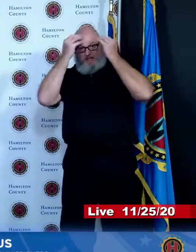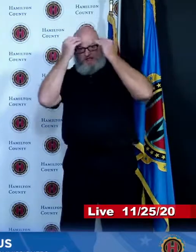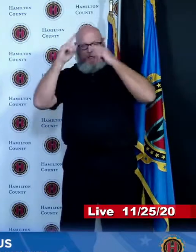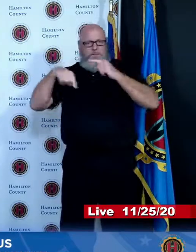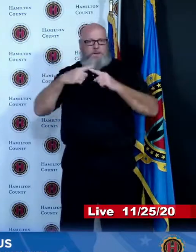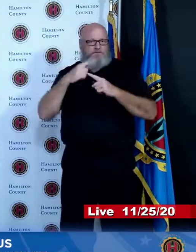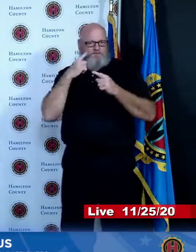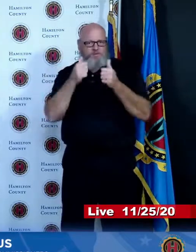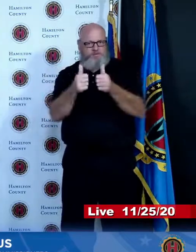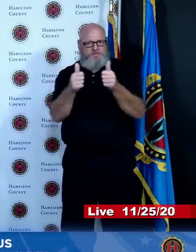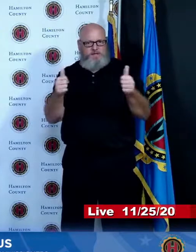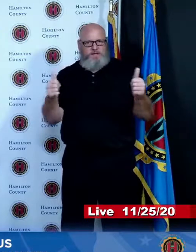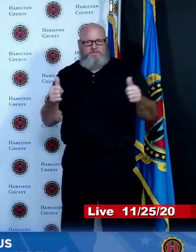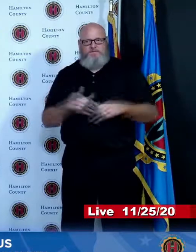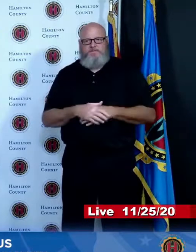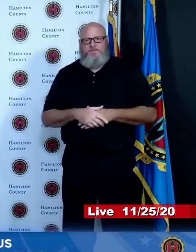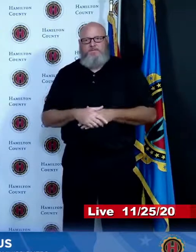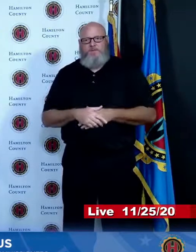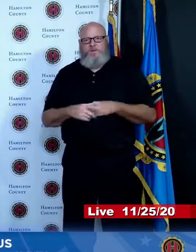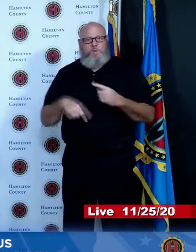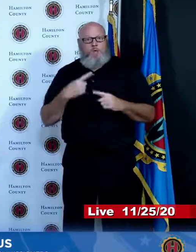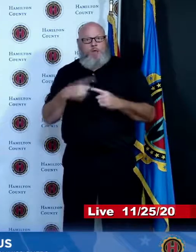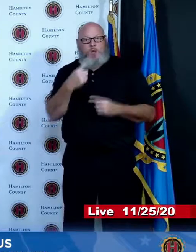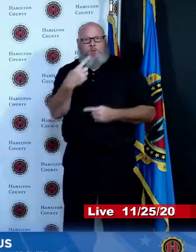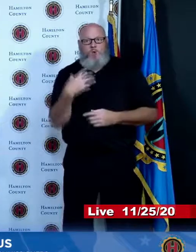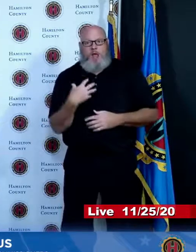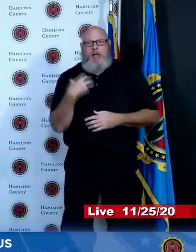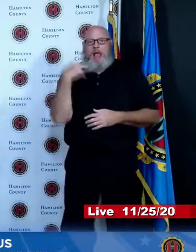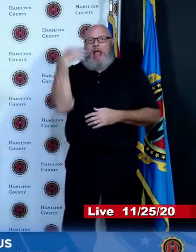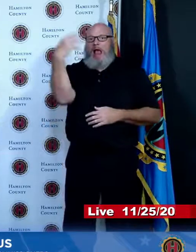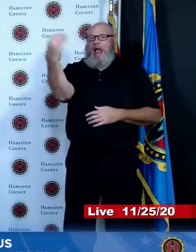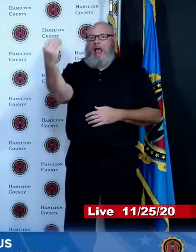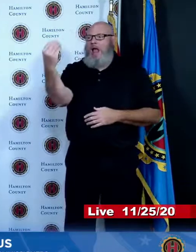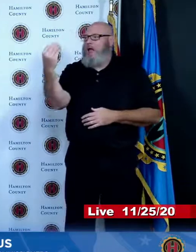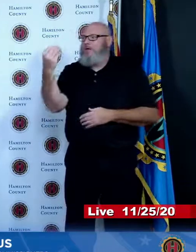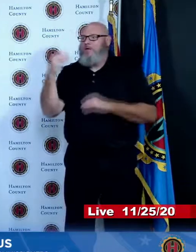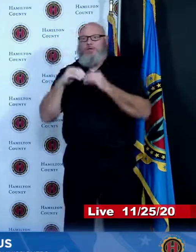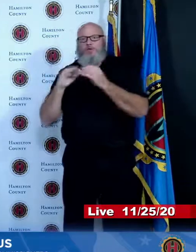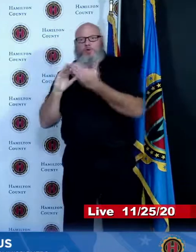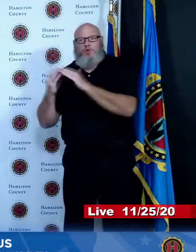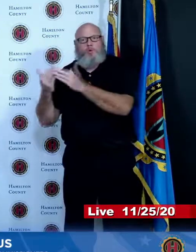just wanted to make sure that we were supportive of public health in this community and advising